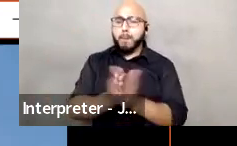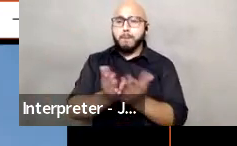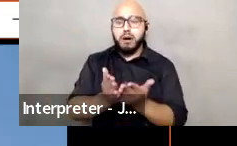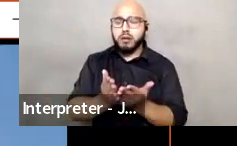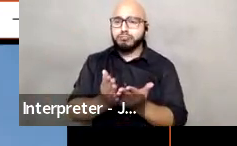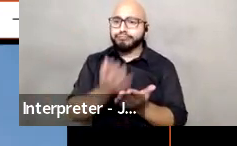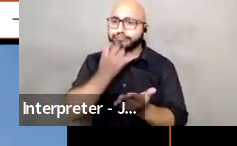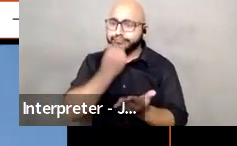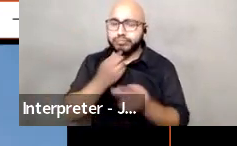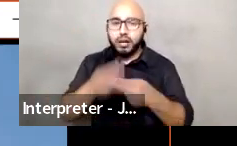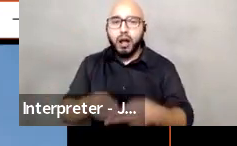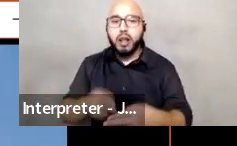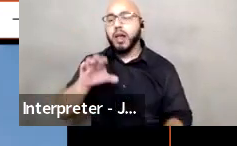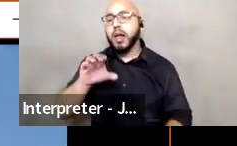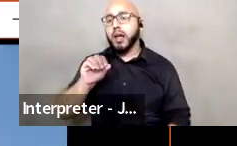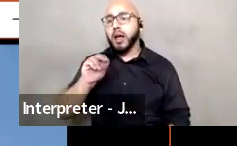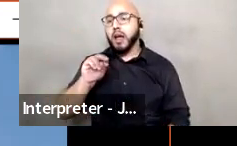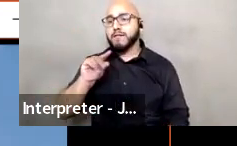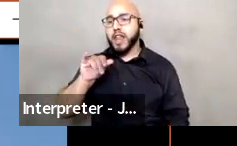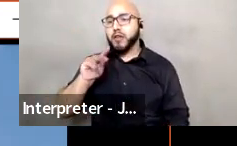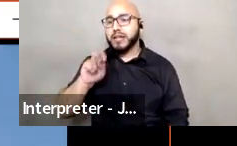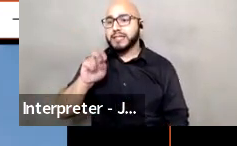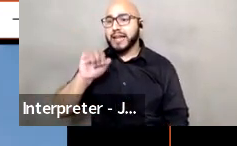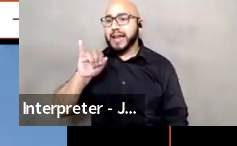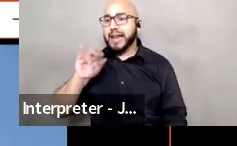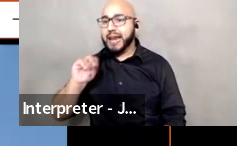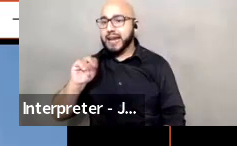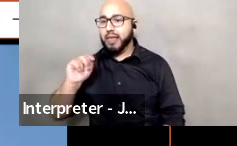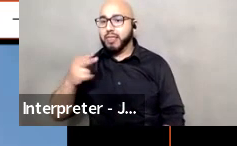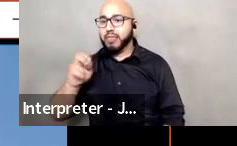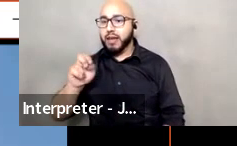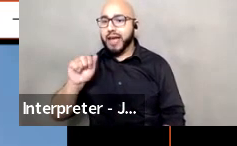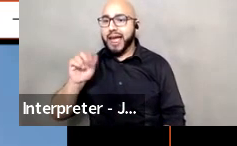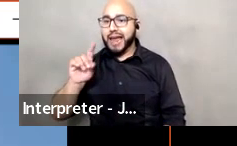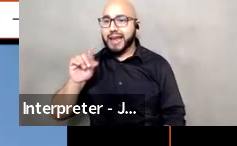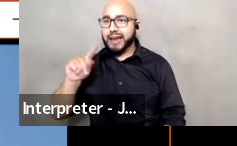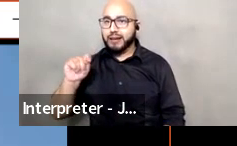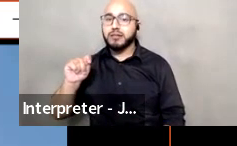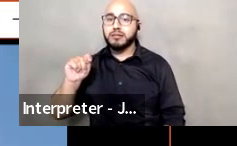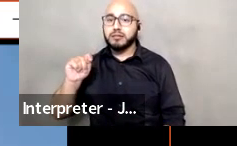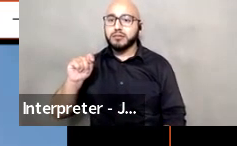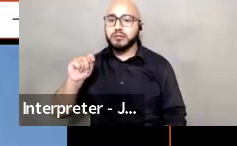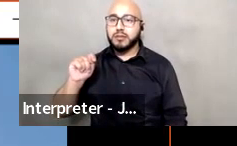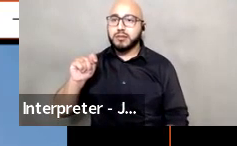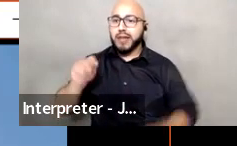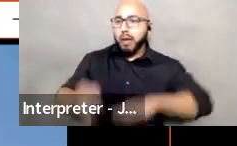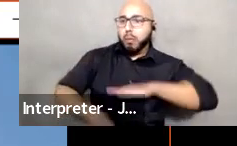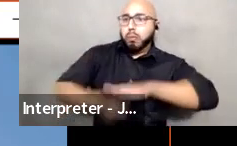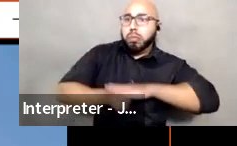The whole sort of cultural milieu around. Reenactments,